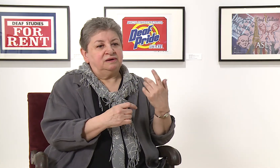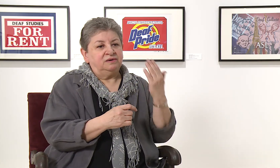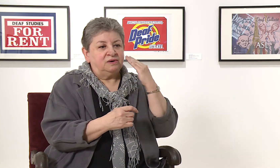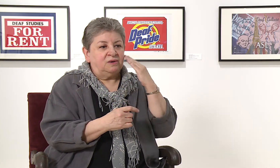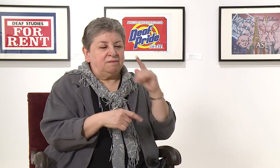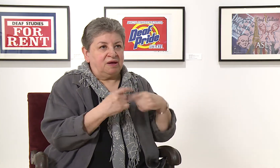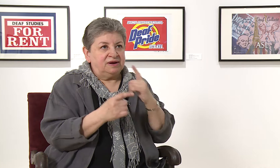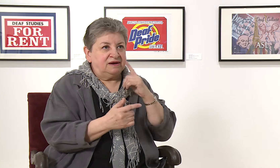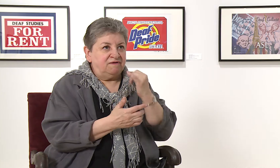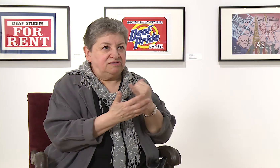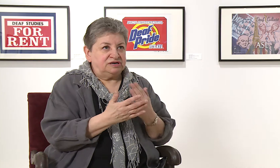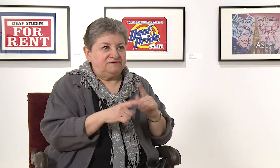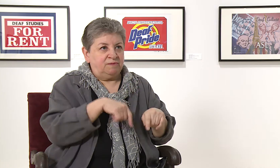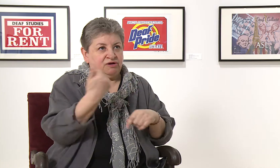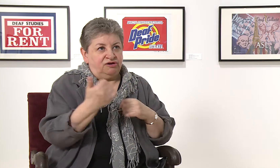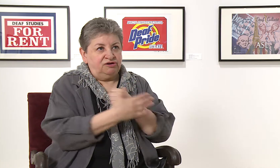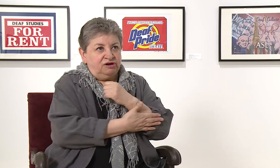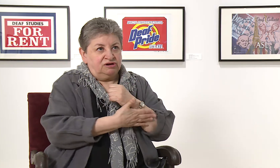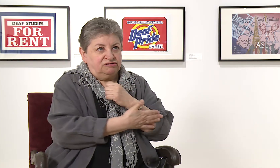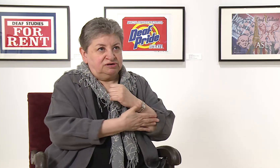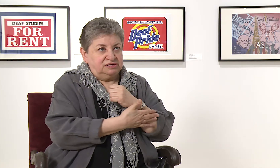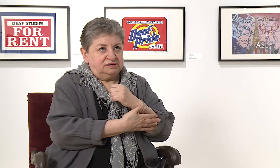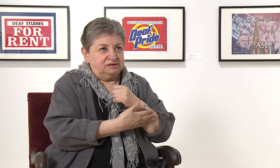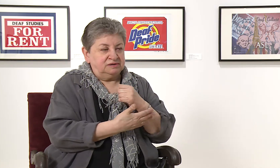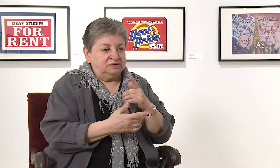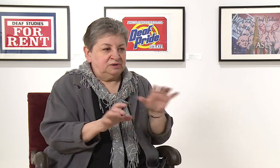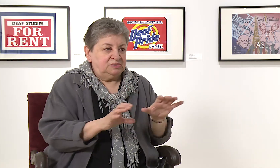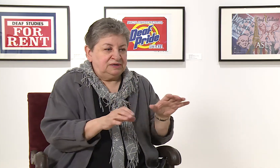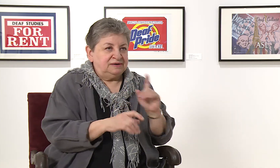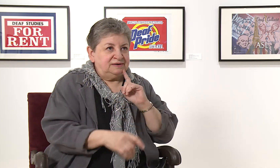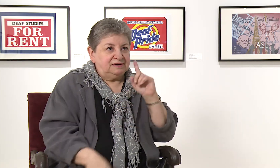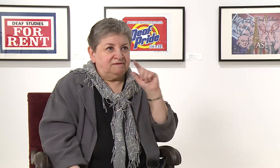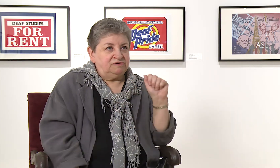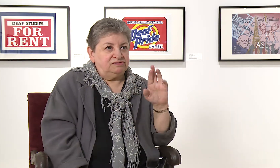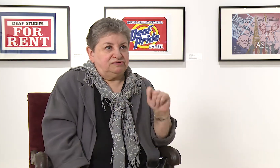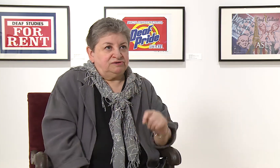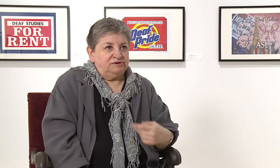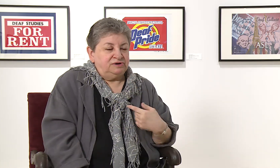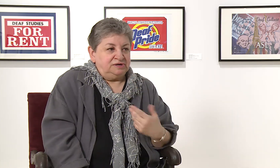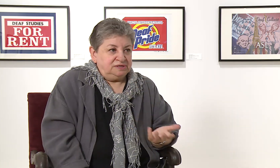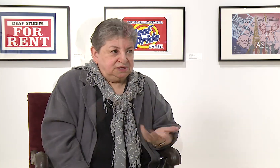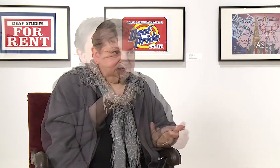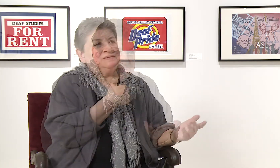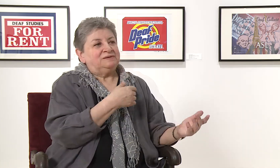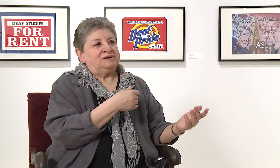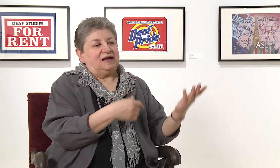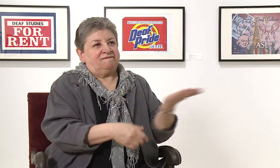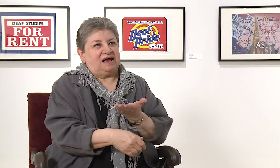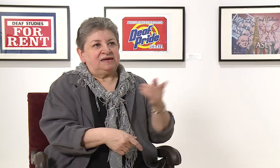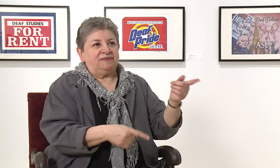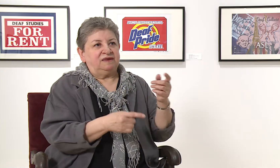They wanted to know more about Deaf artists in other countries who were creating Deaf Art.